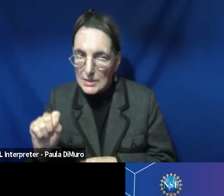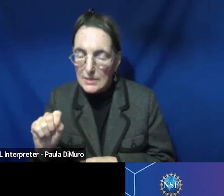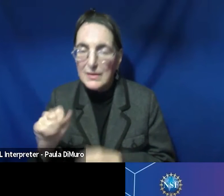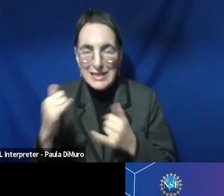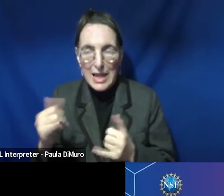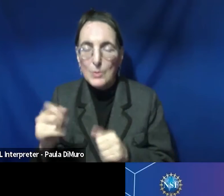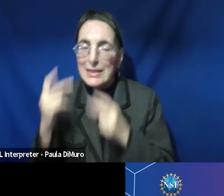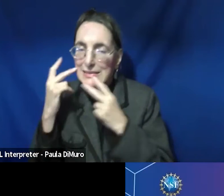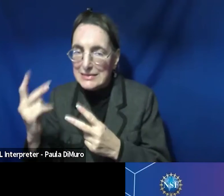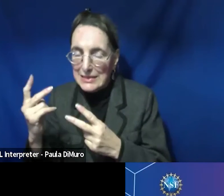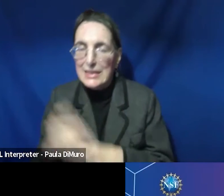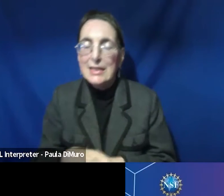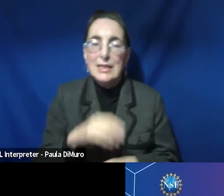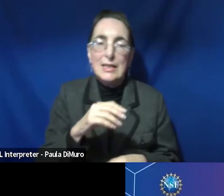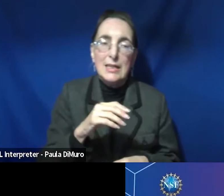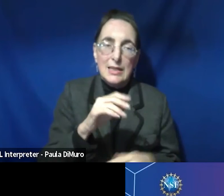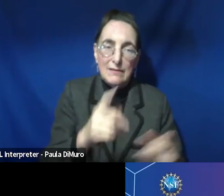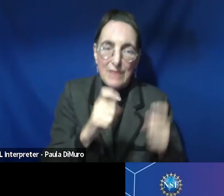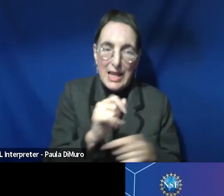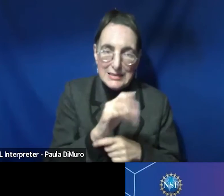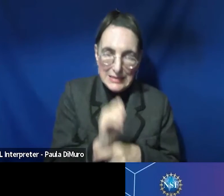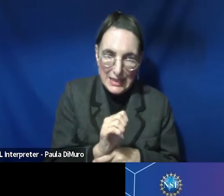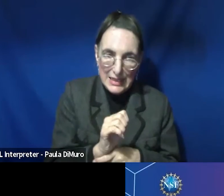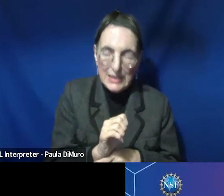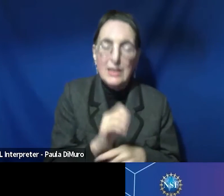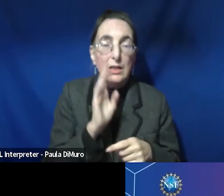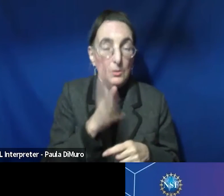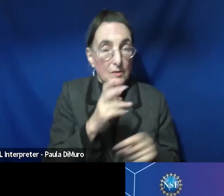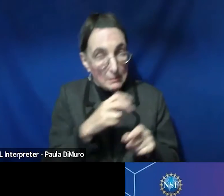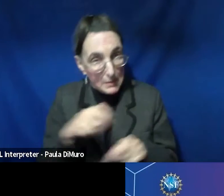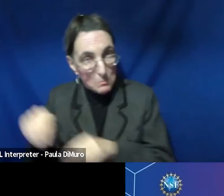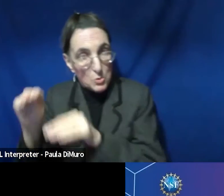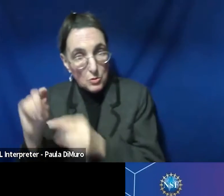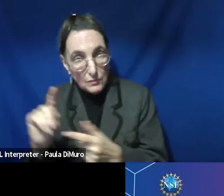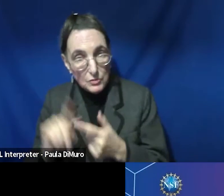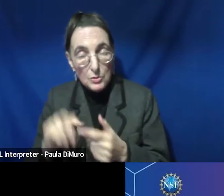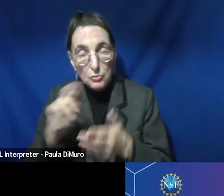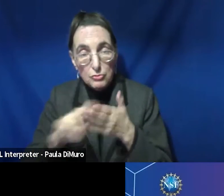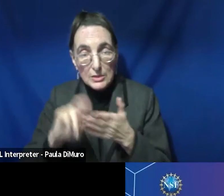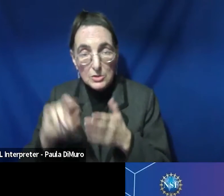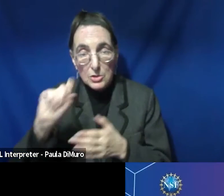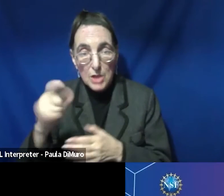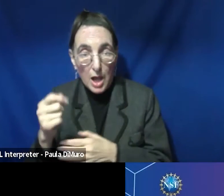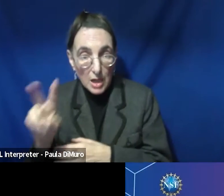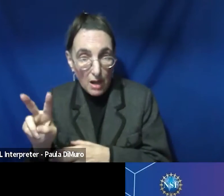So how should institutions access their recent and historical award documents? Stephanie Yee: Yes.